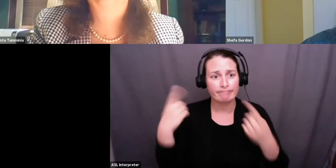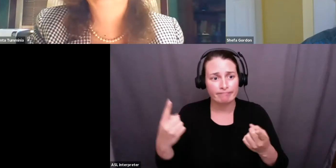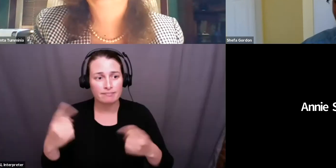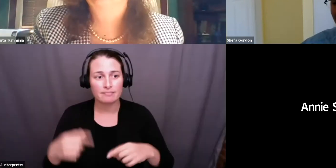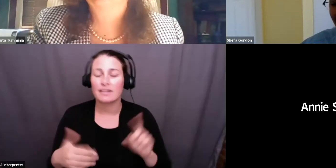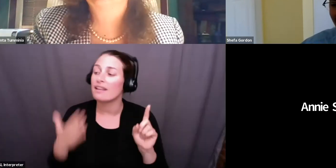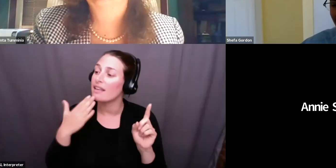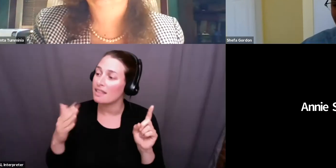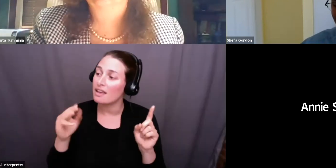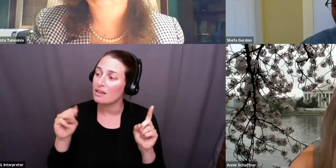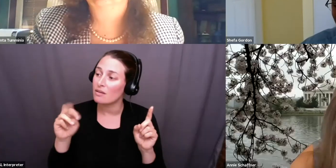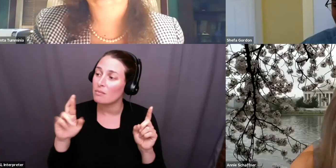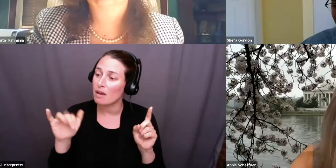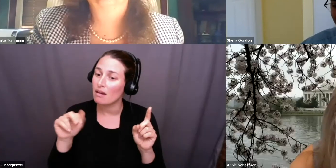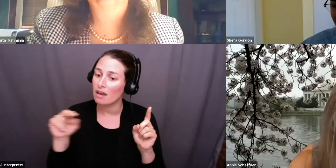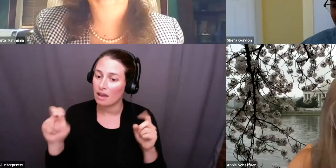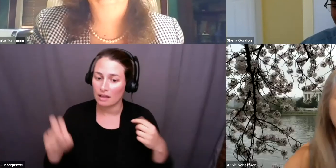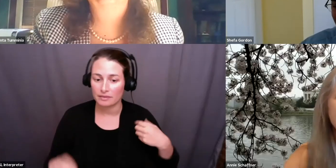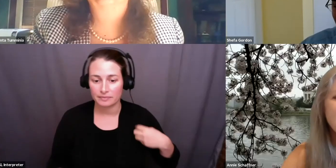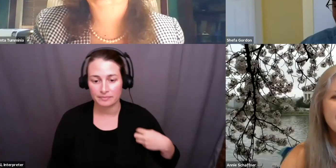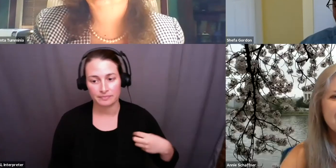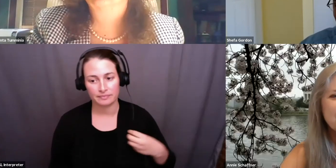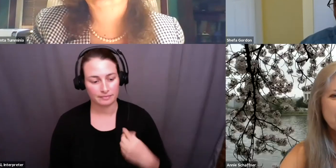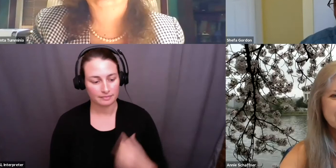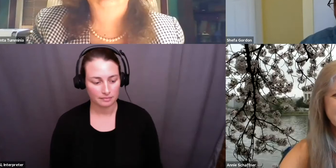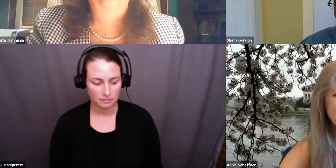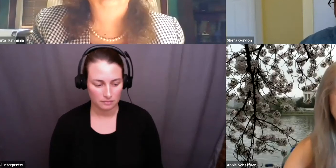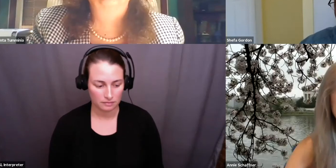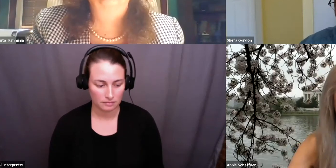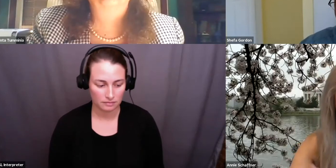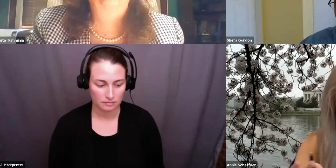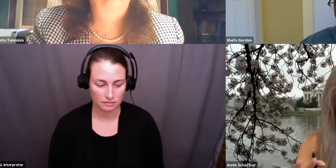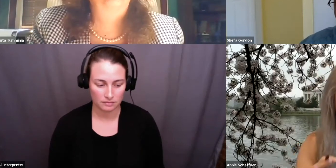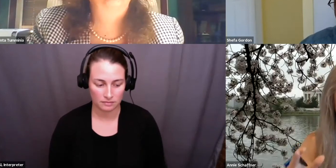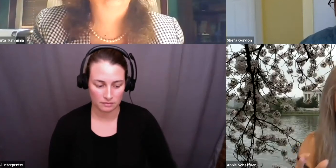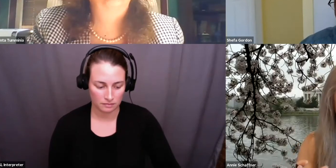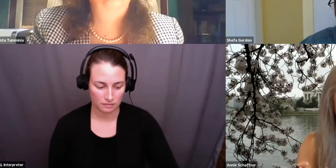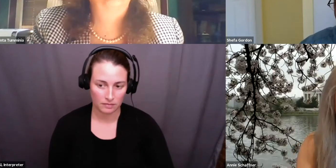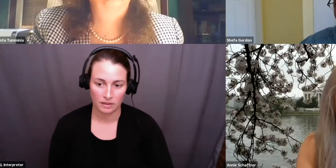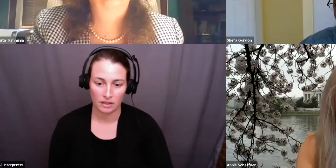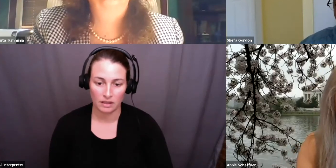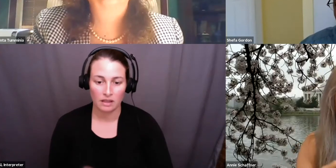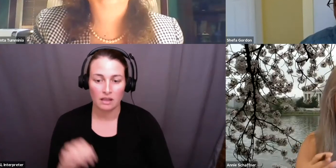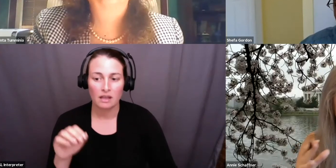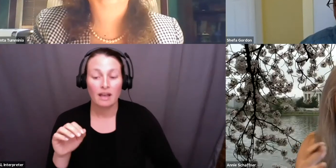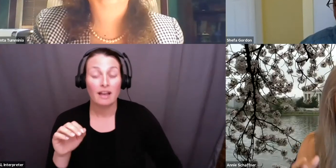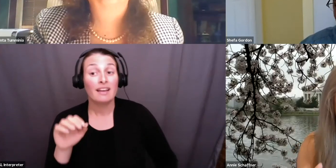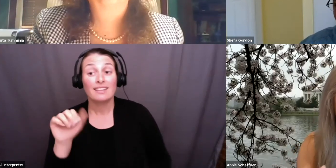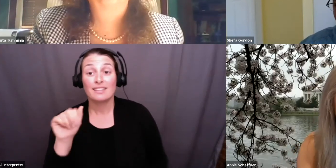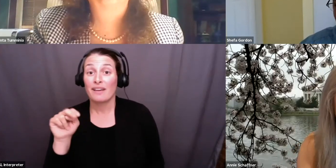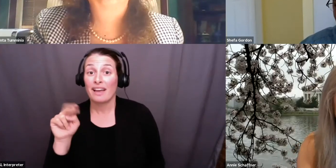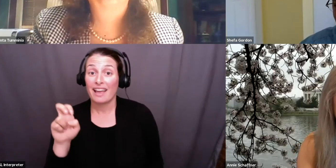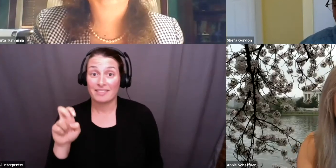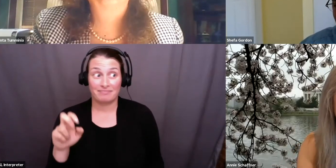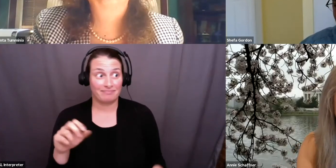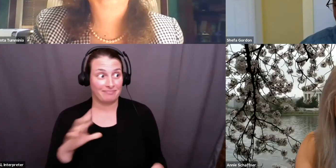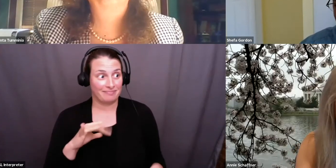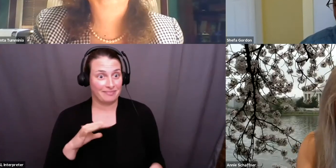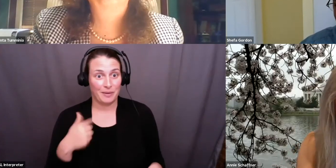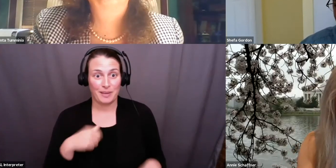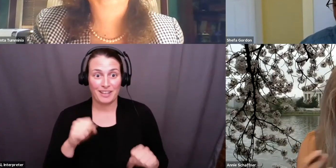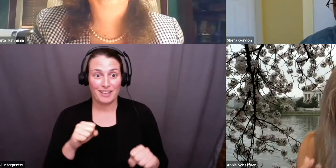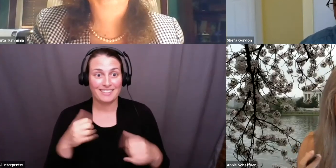As much as I’m thankful that we could meet virtually, I know that this venue